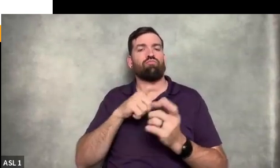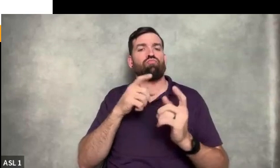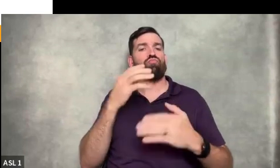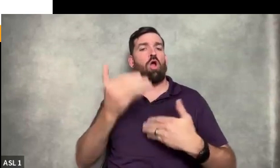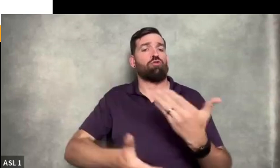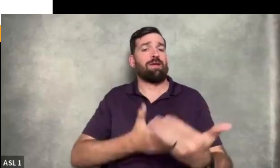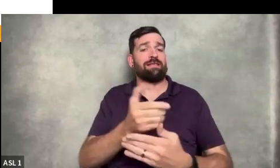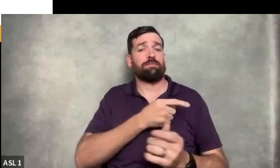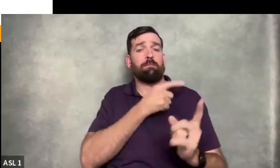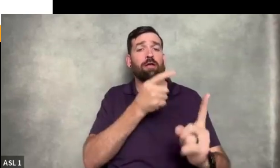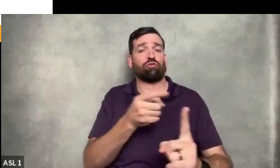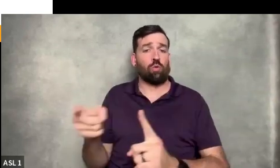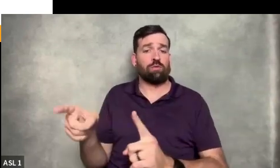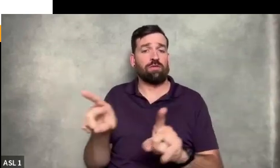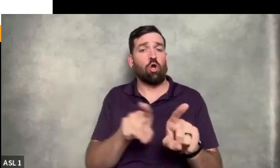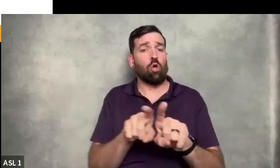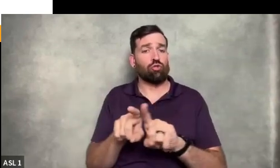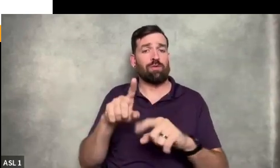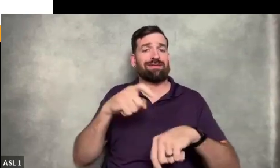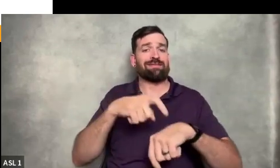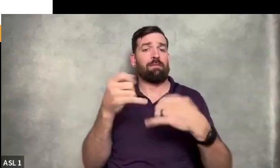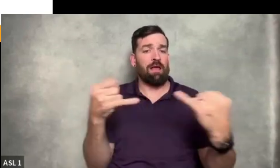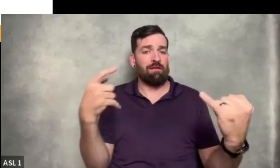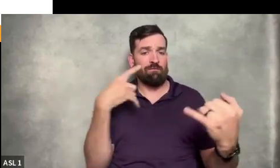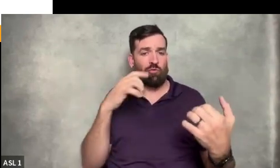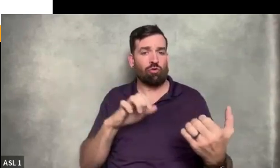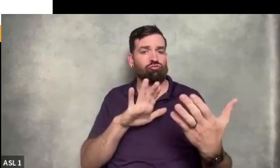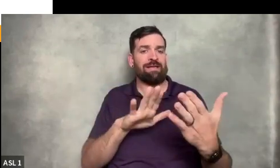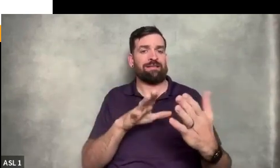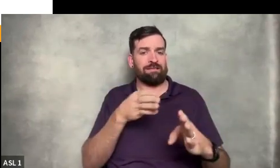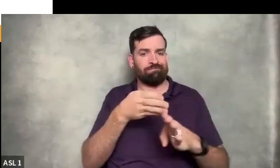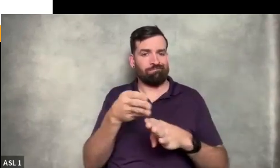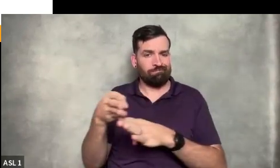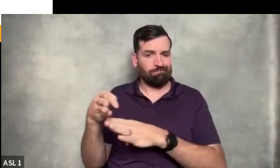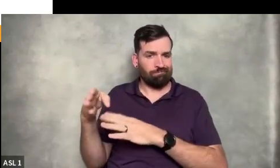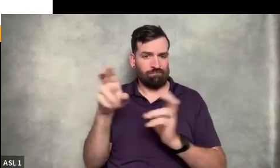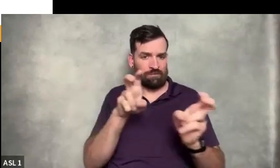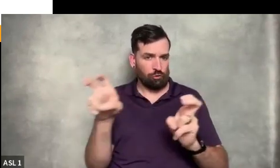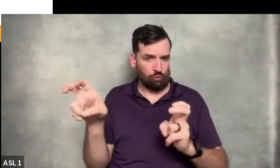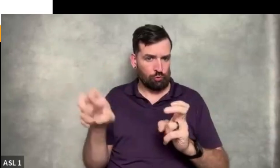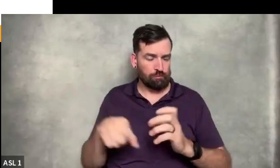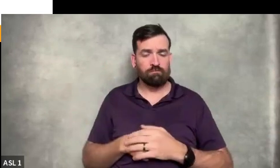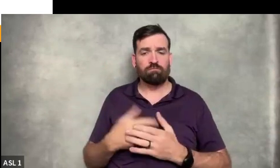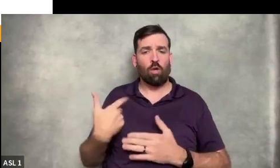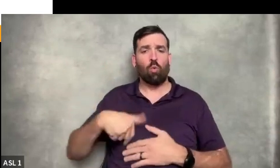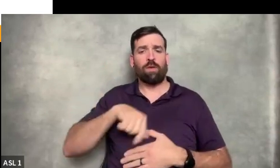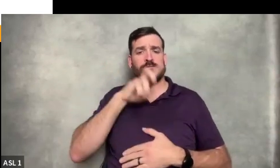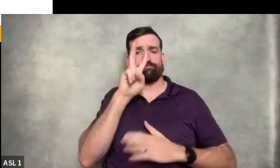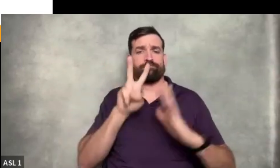a feasible timeline for addressing the areas at issue. And we envision that we will include all